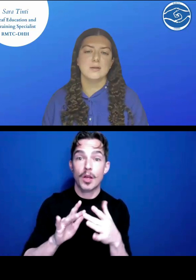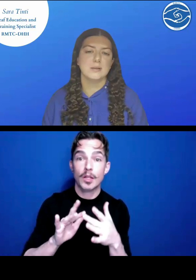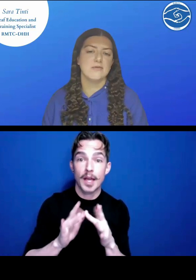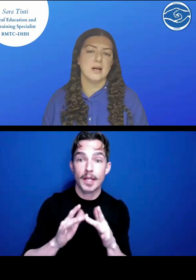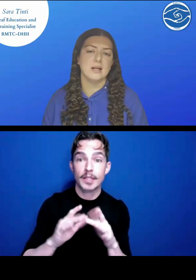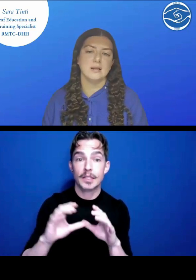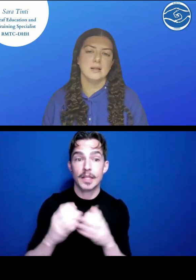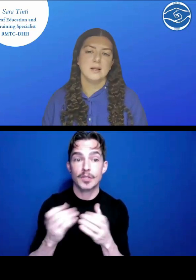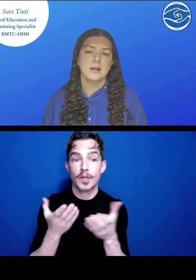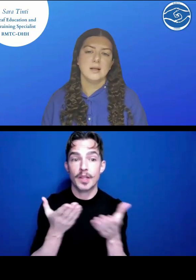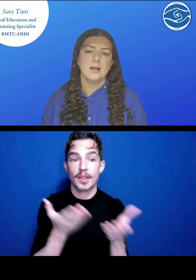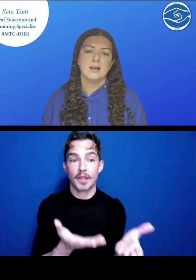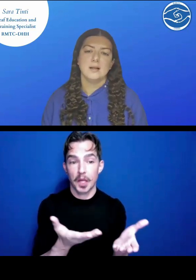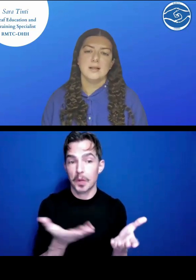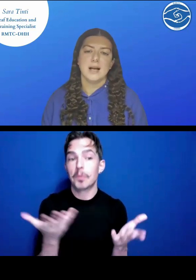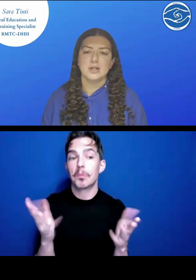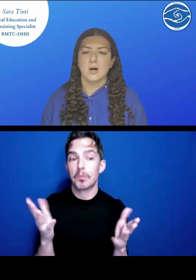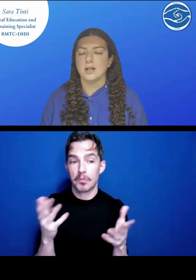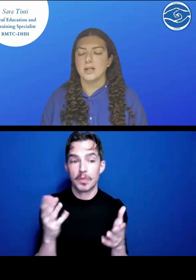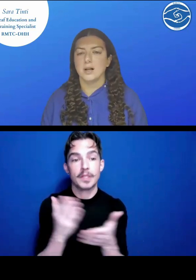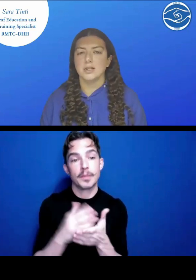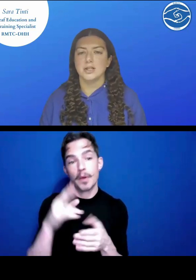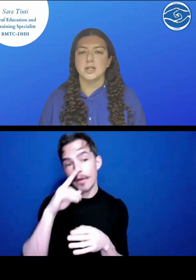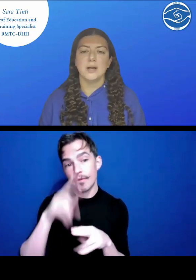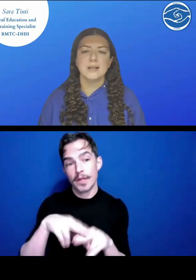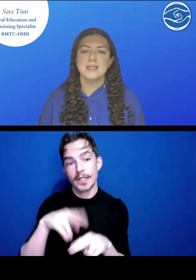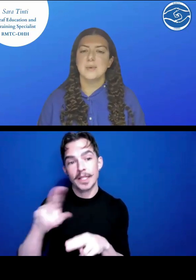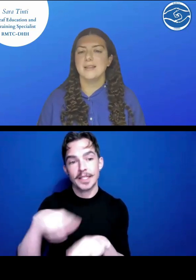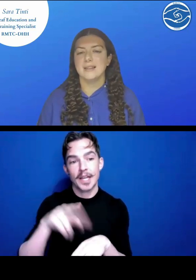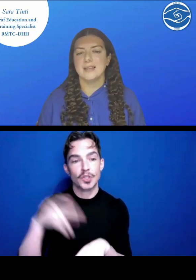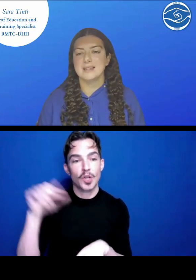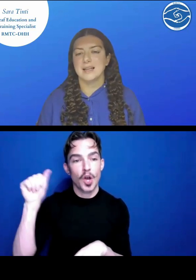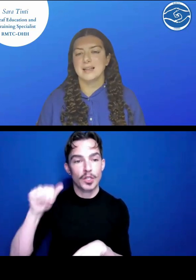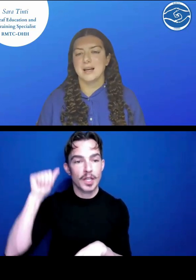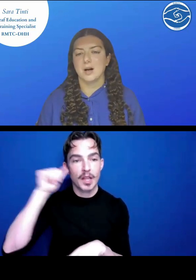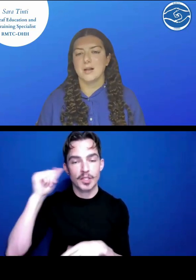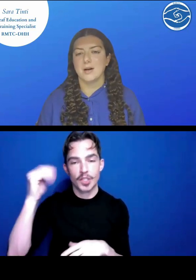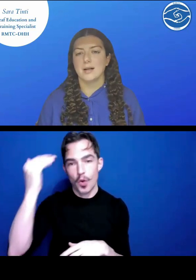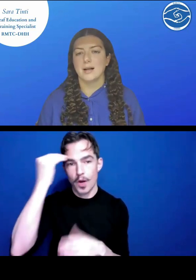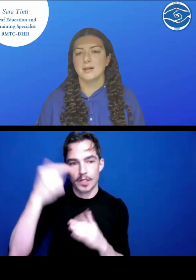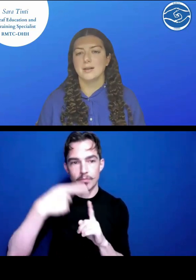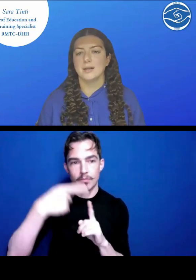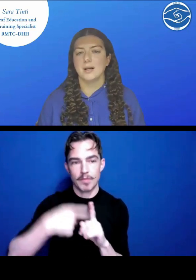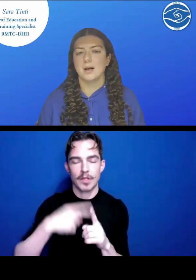Also some fun national audiology awareness month and things like that are all in our calendar.